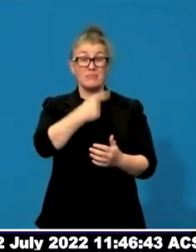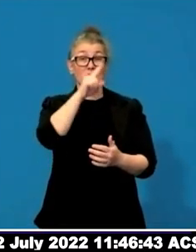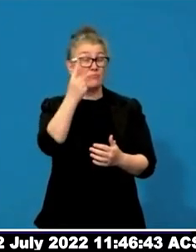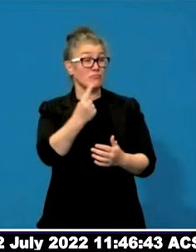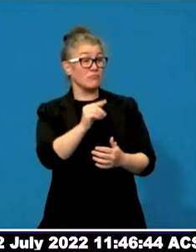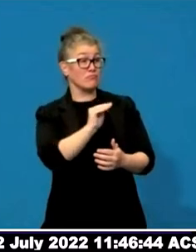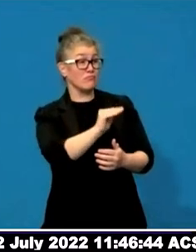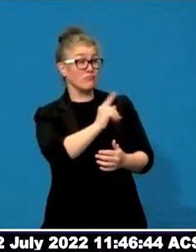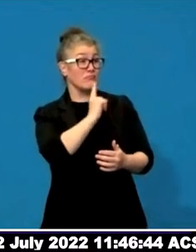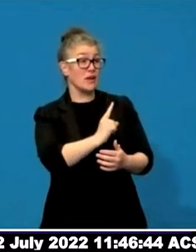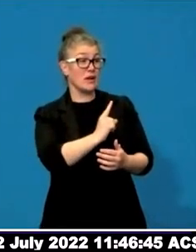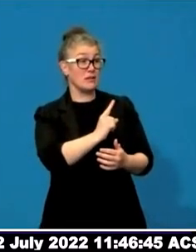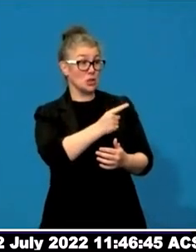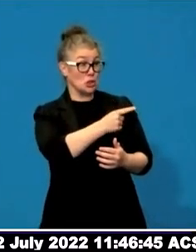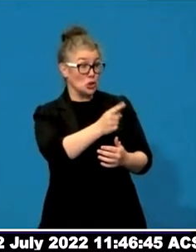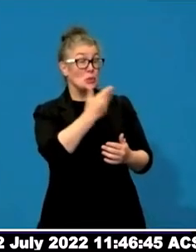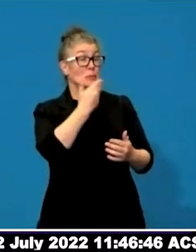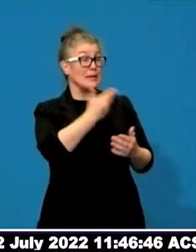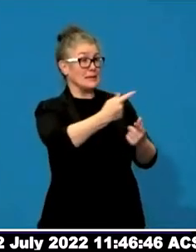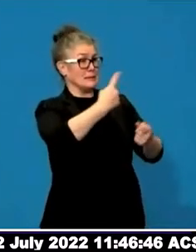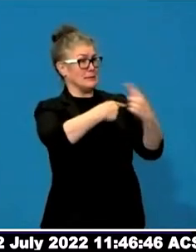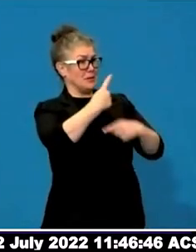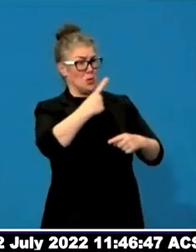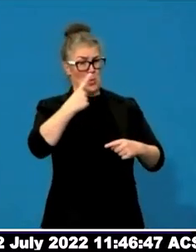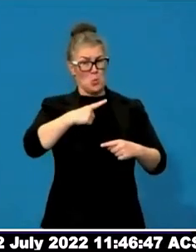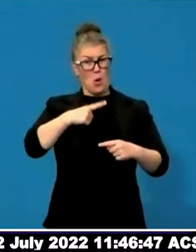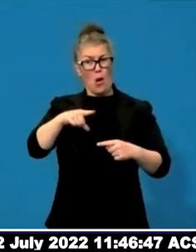"Can you explain to me why this person's funding